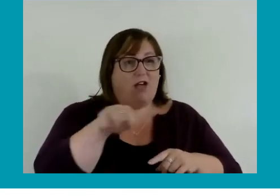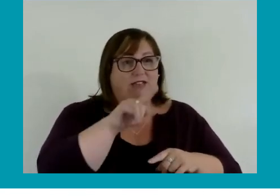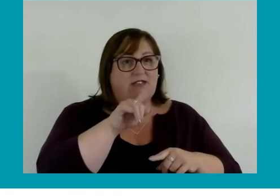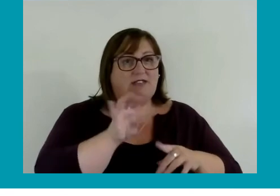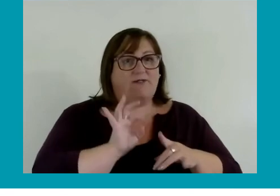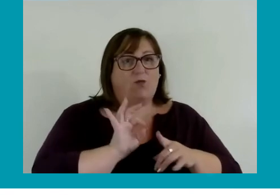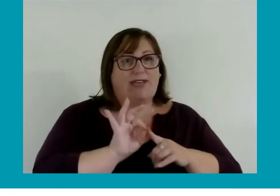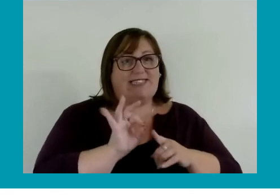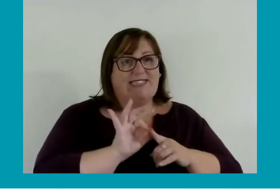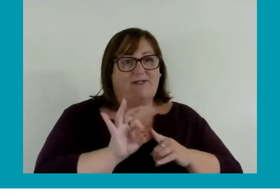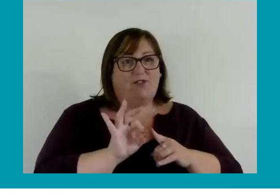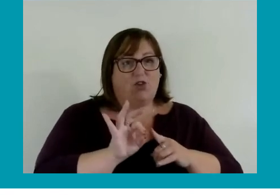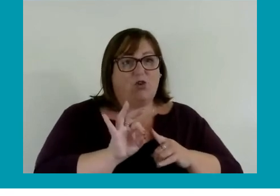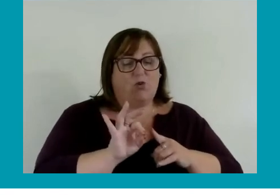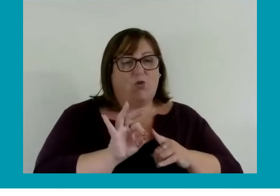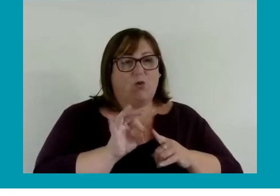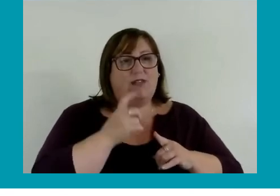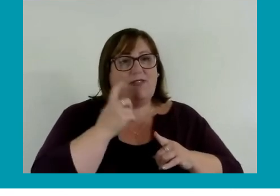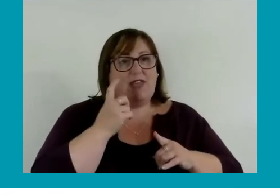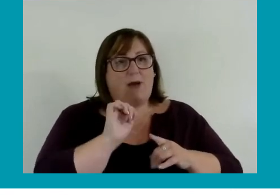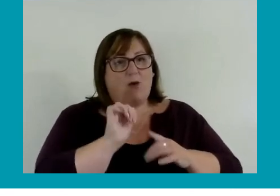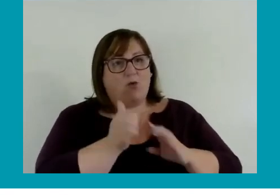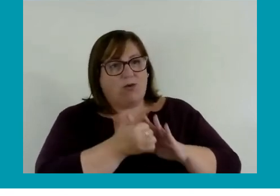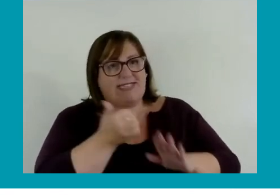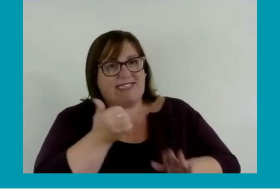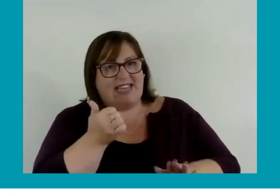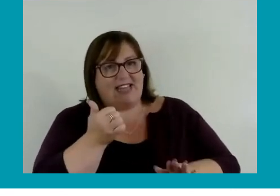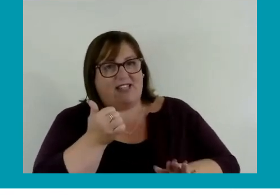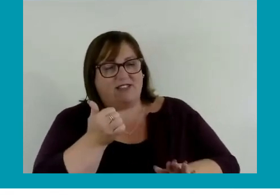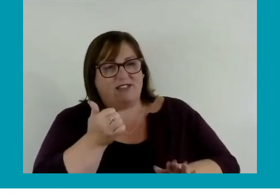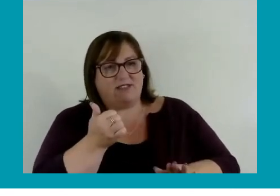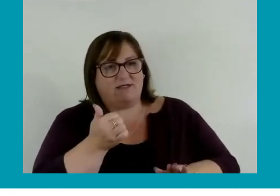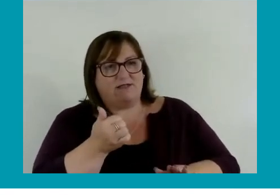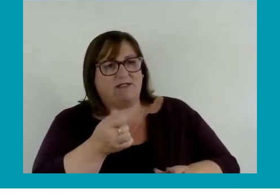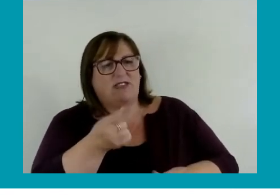tell us a little bit tell us a little bit about your interview process do you is it different